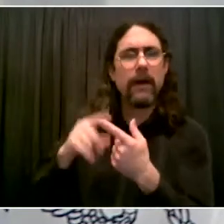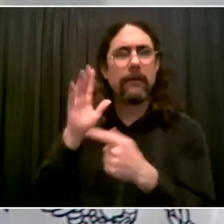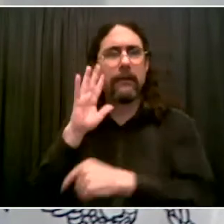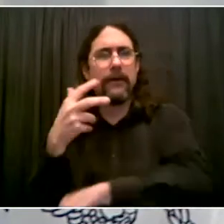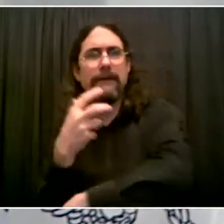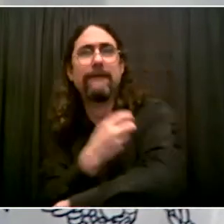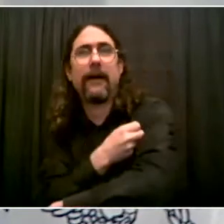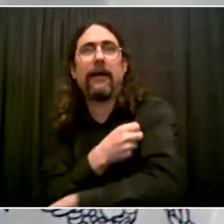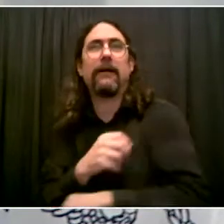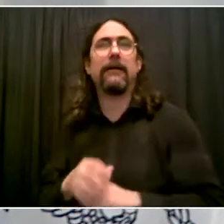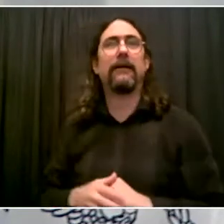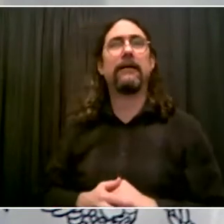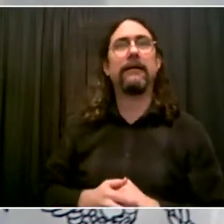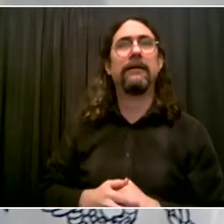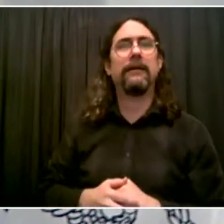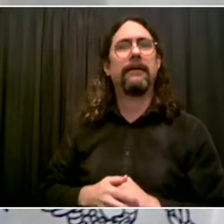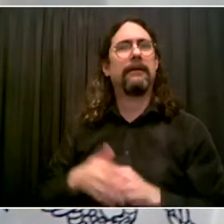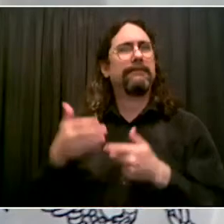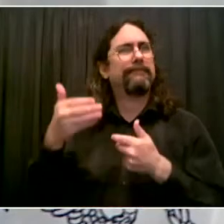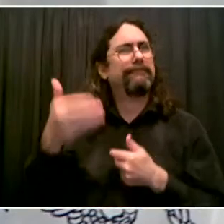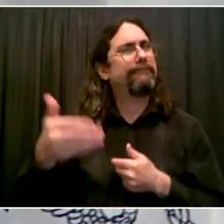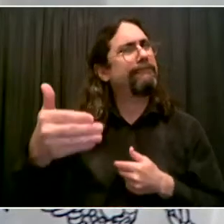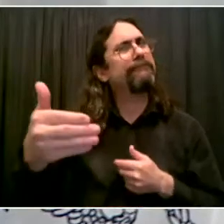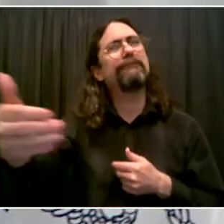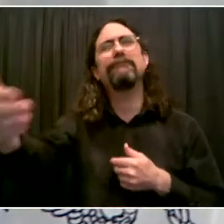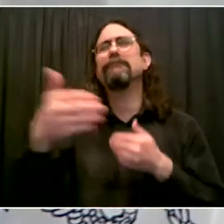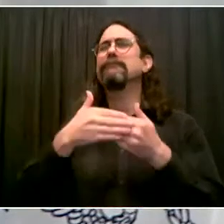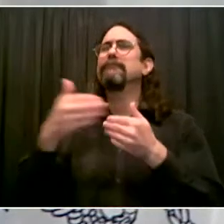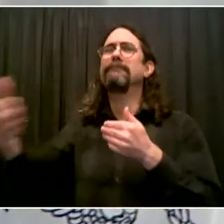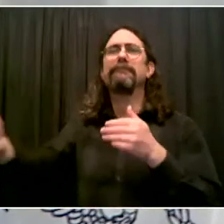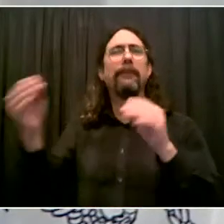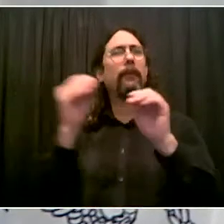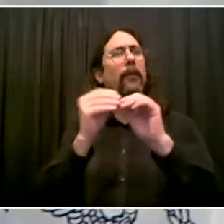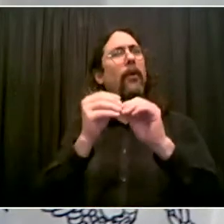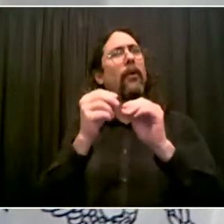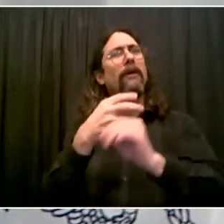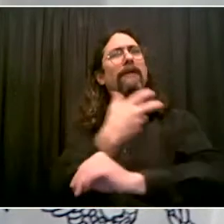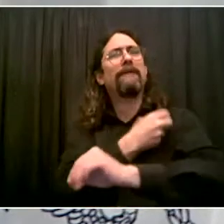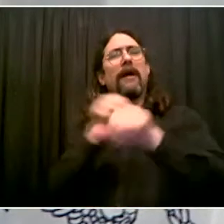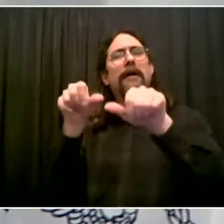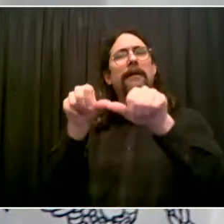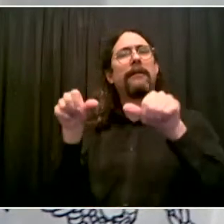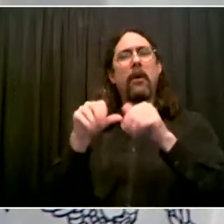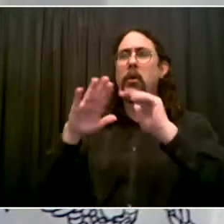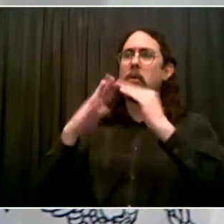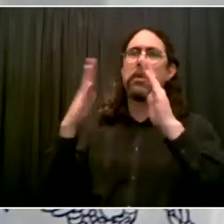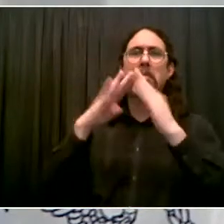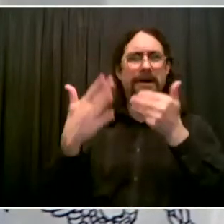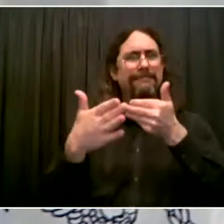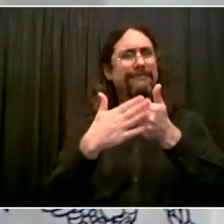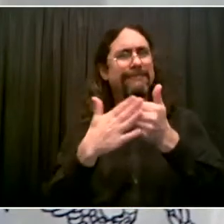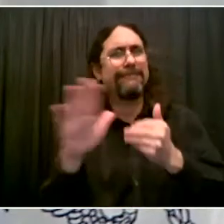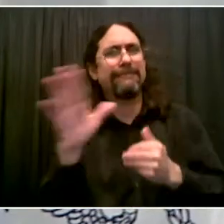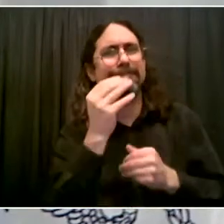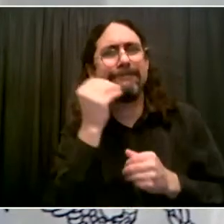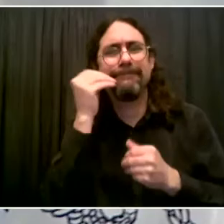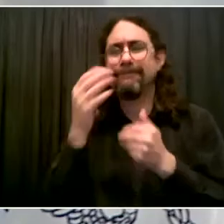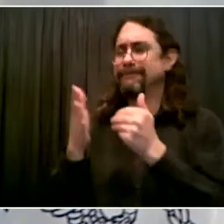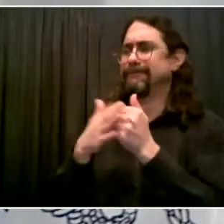THE TIME PLEASE